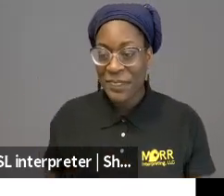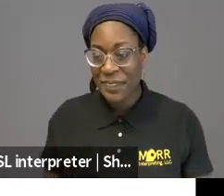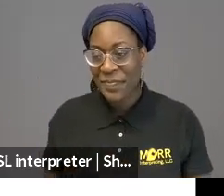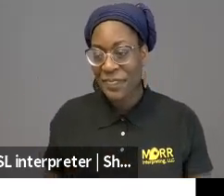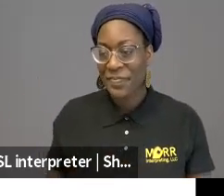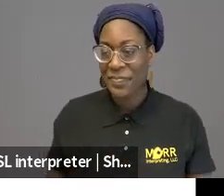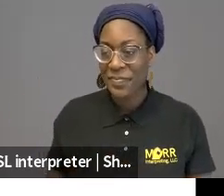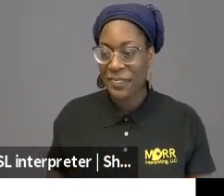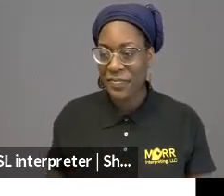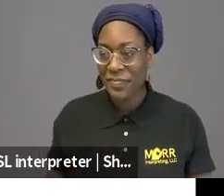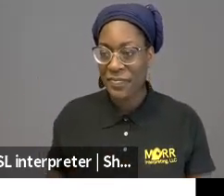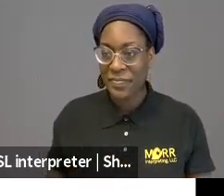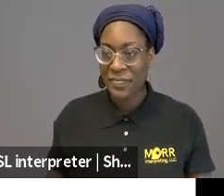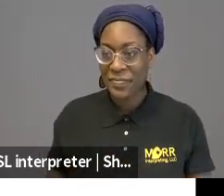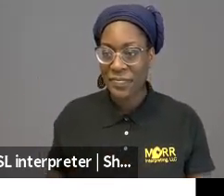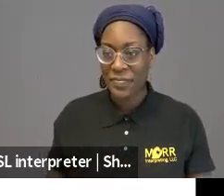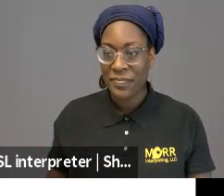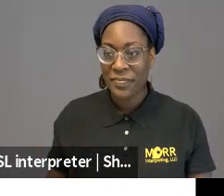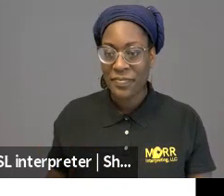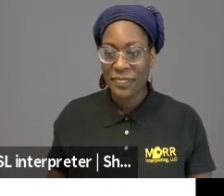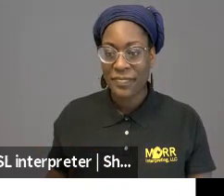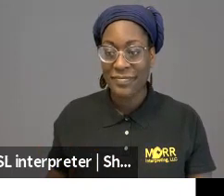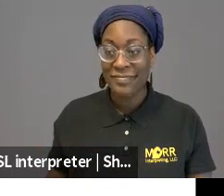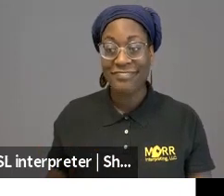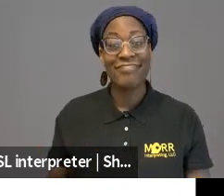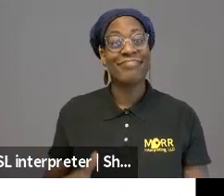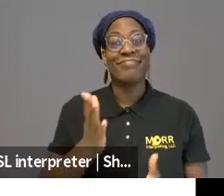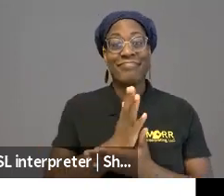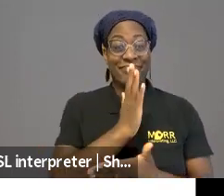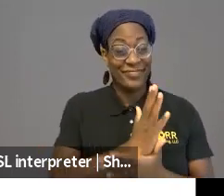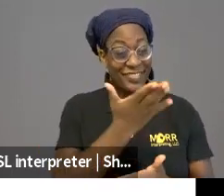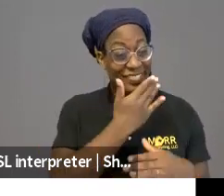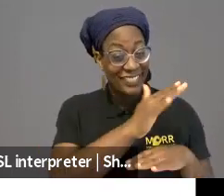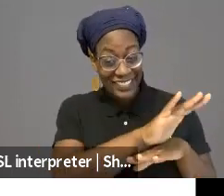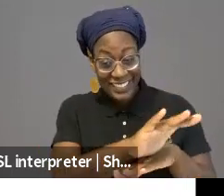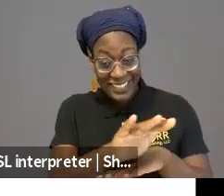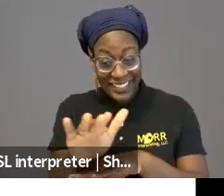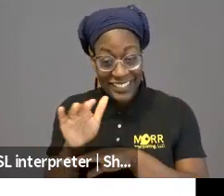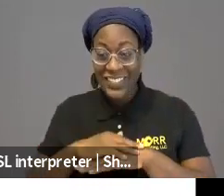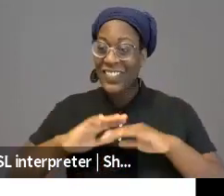[Bri, Moderator] Alright. So good evening, everyone, and welcome to the first event of